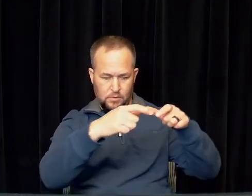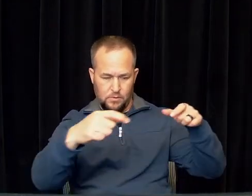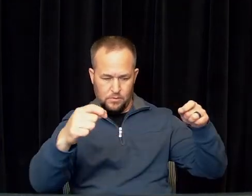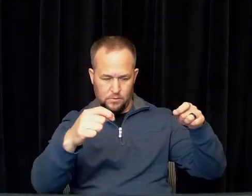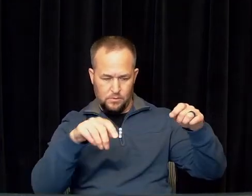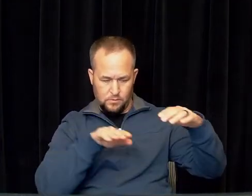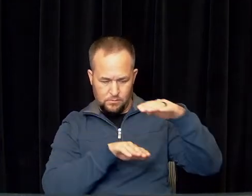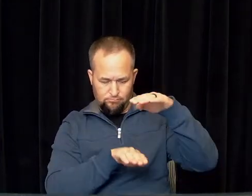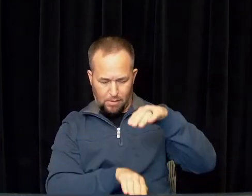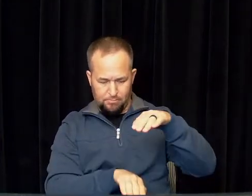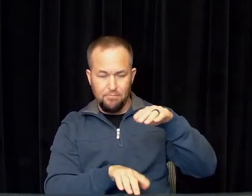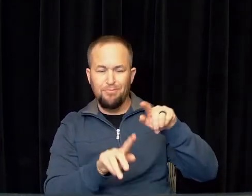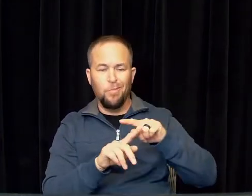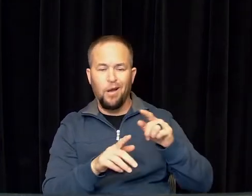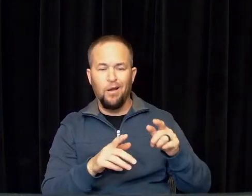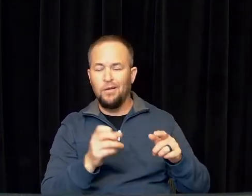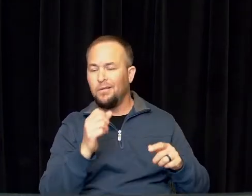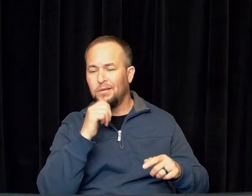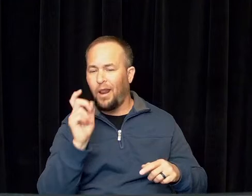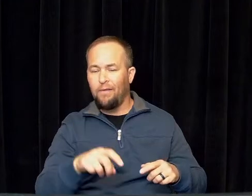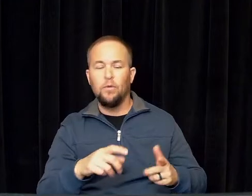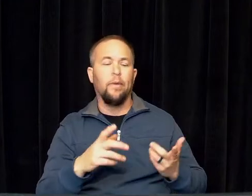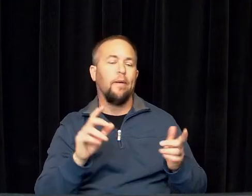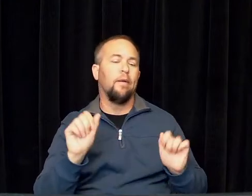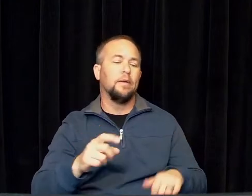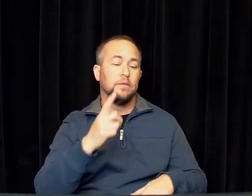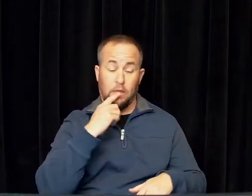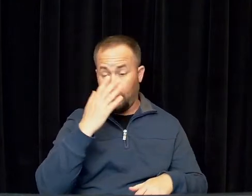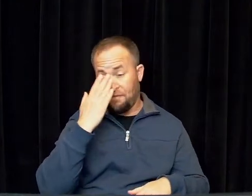However, it does not have to be. We could have said well the front and the back